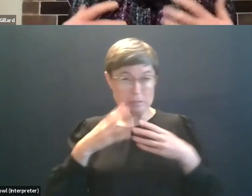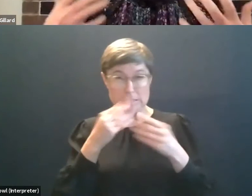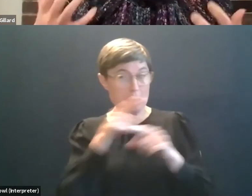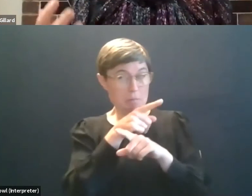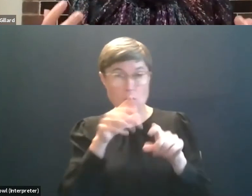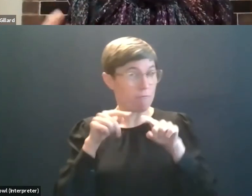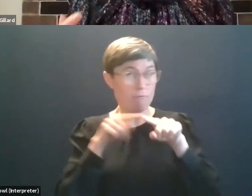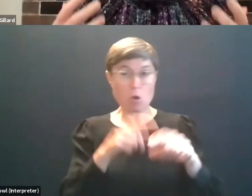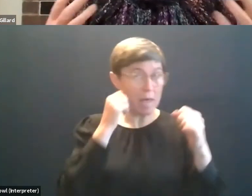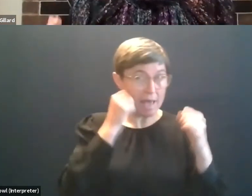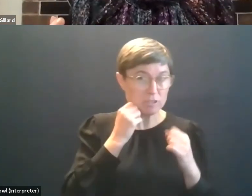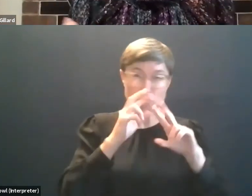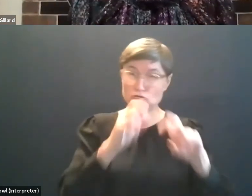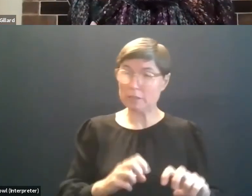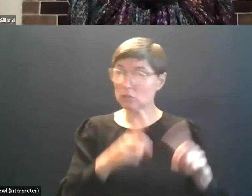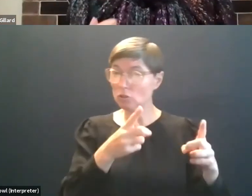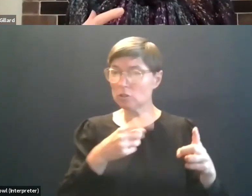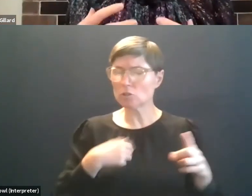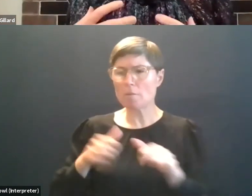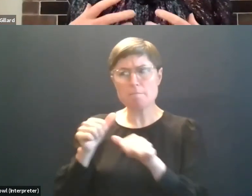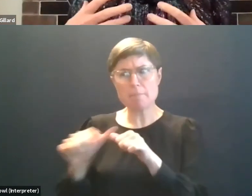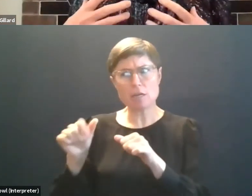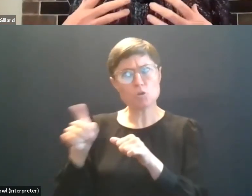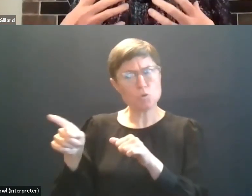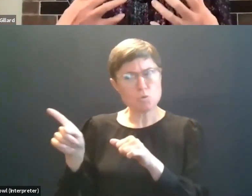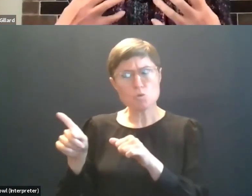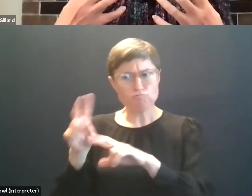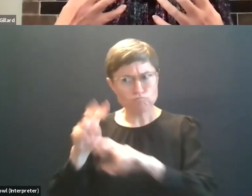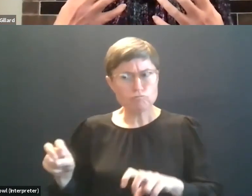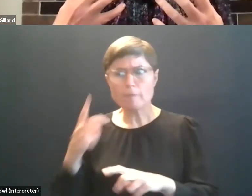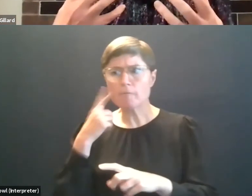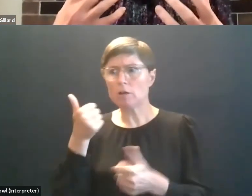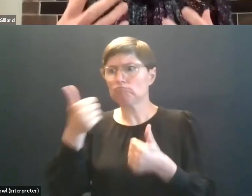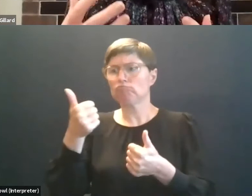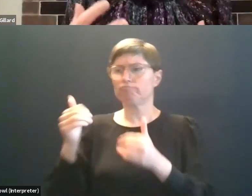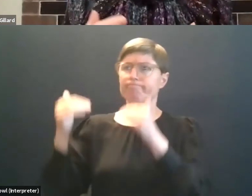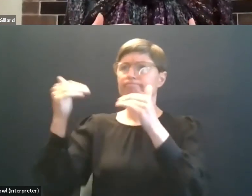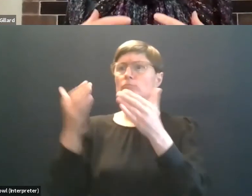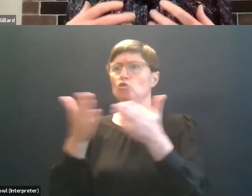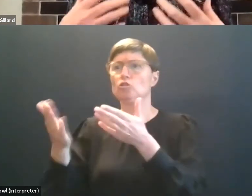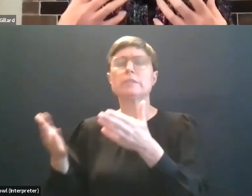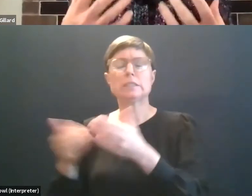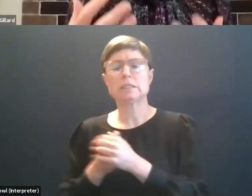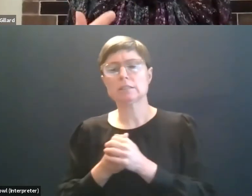will manage your own mental health. But I think it - when we hear that and the onus